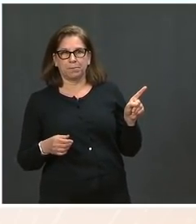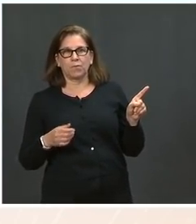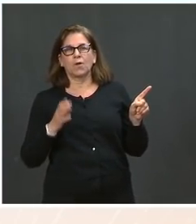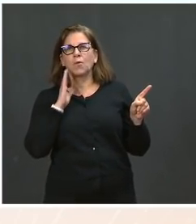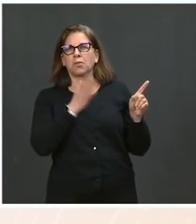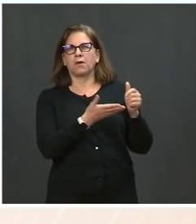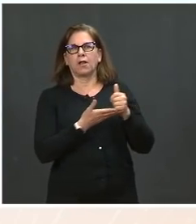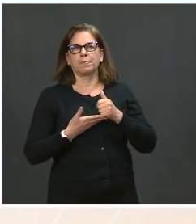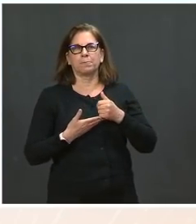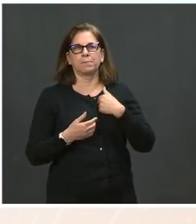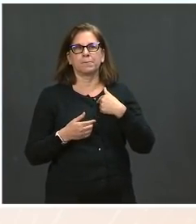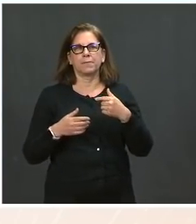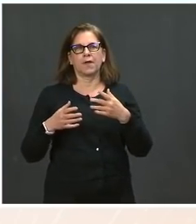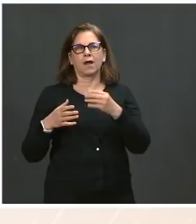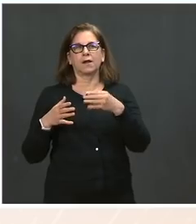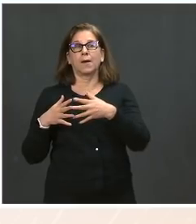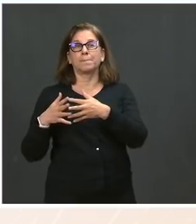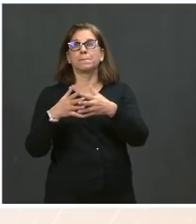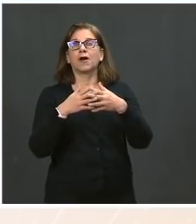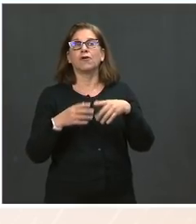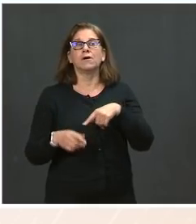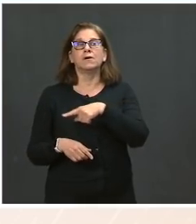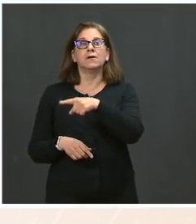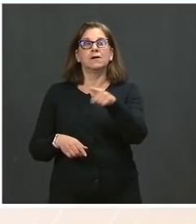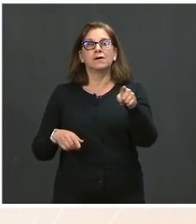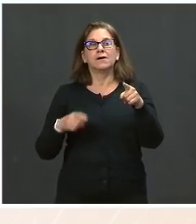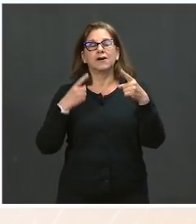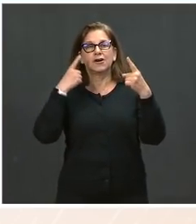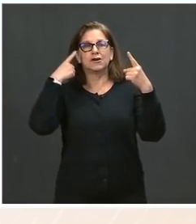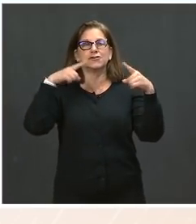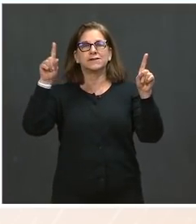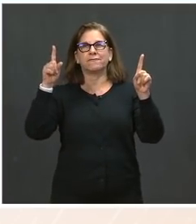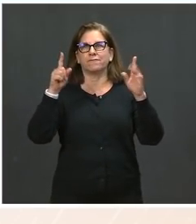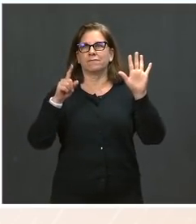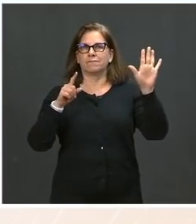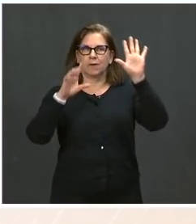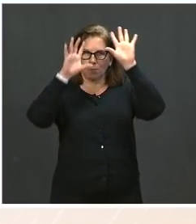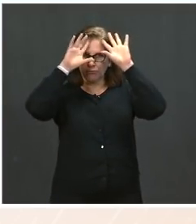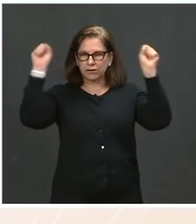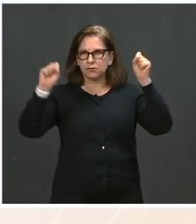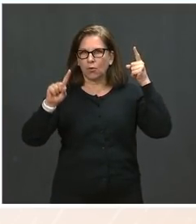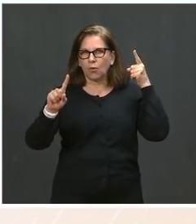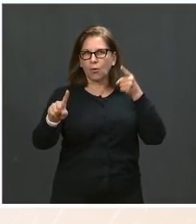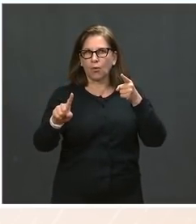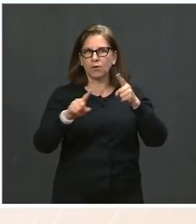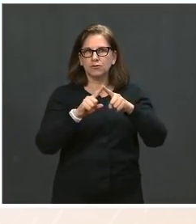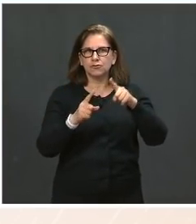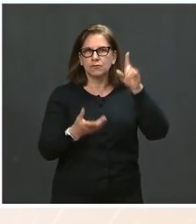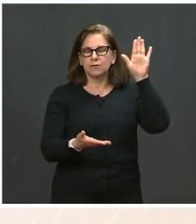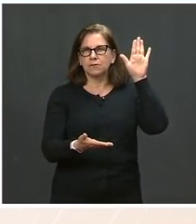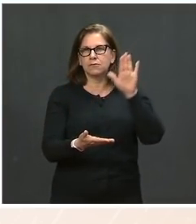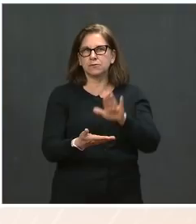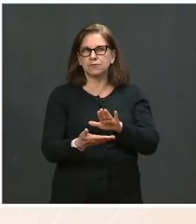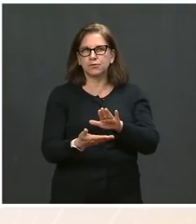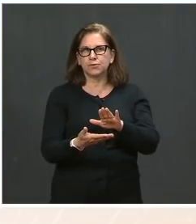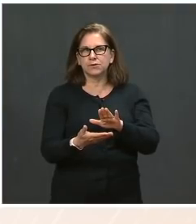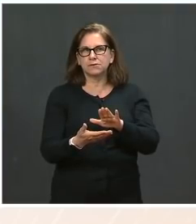Biden's goal of net-zero carbon emissions by 2050. She'll do this by advancing cutting-edge clean energy technologies,